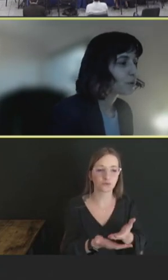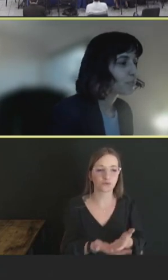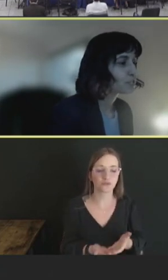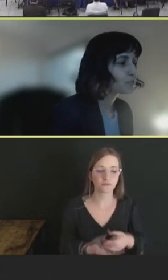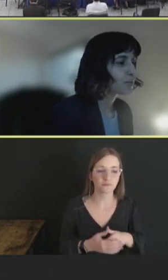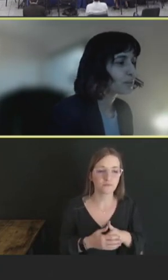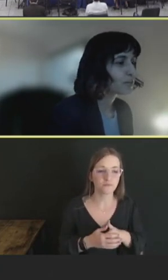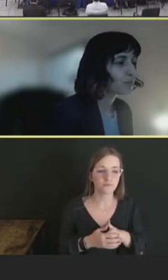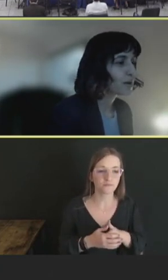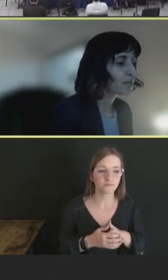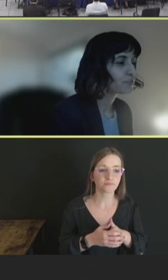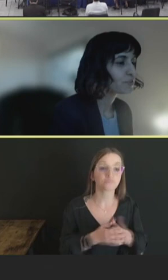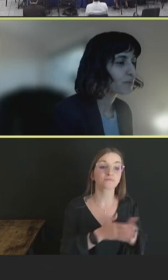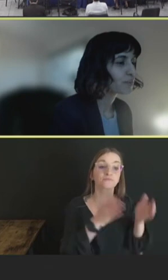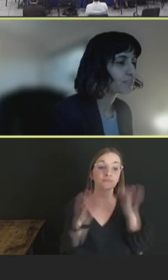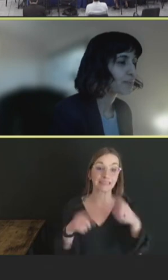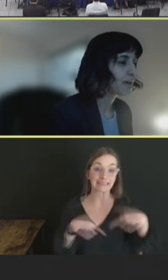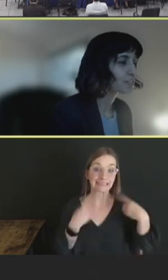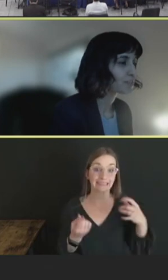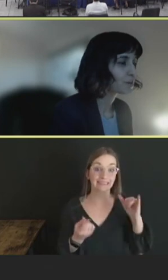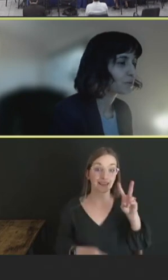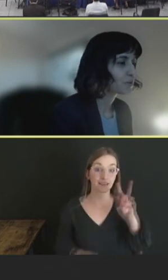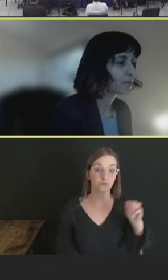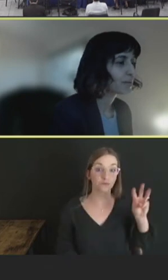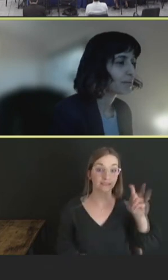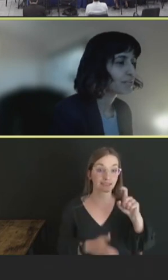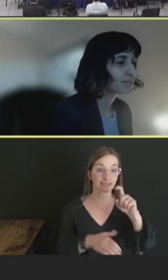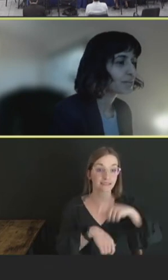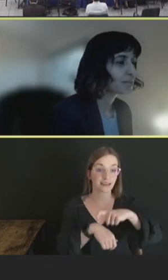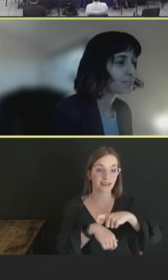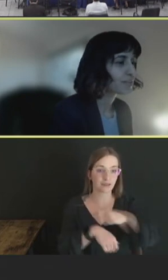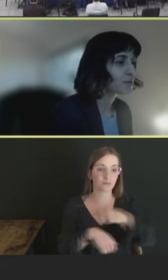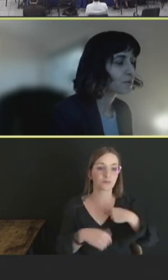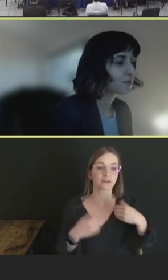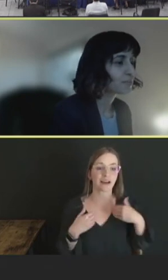there's been a large body of new evidence that has improved, indicating that the number of